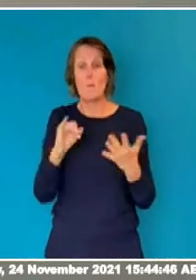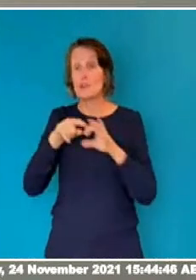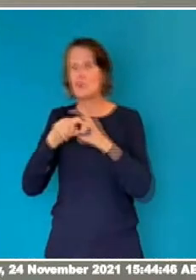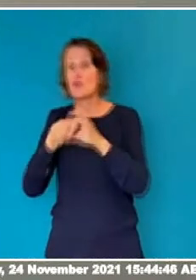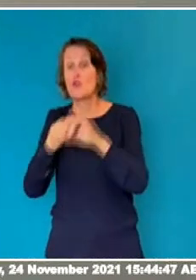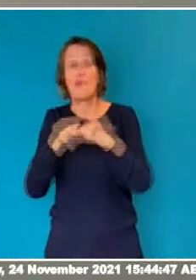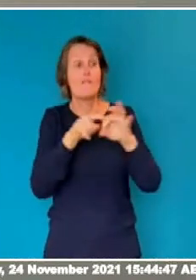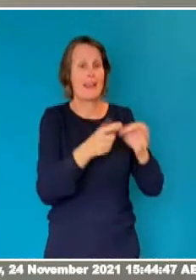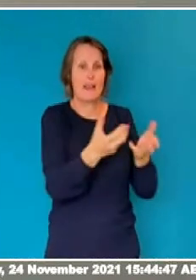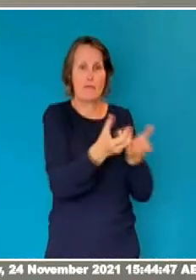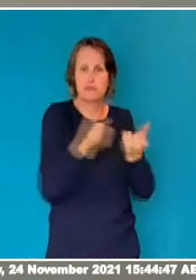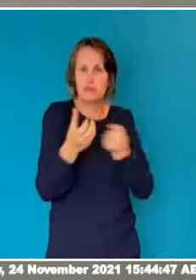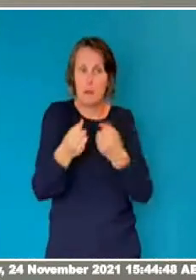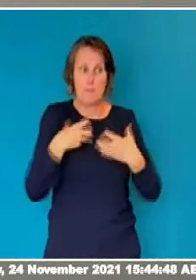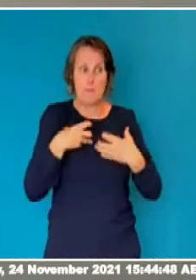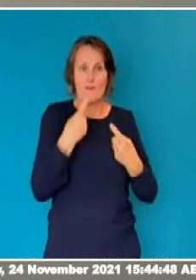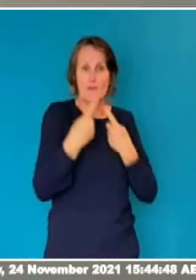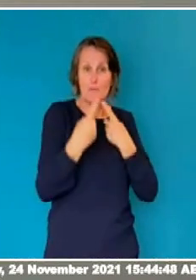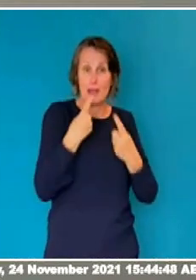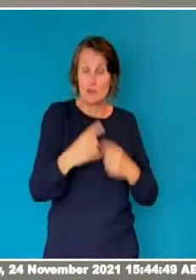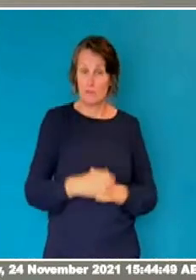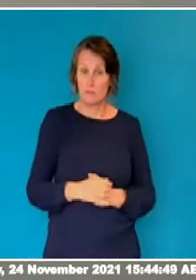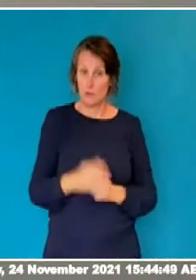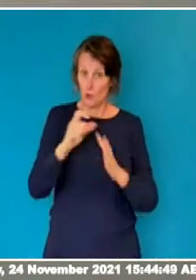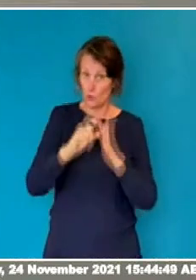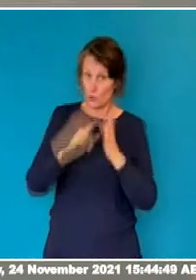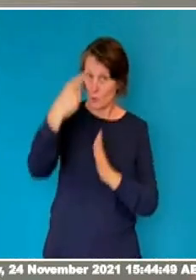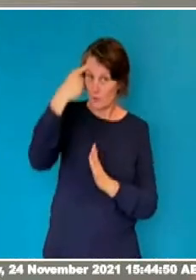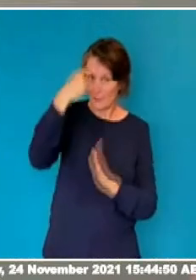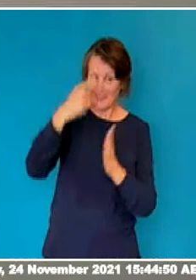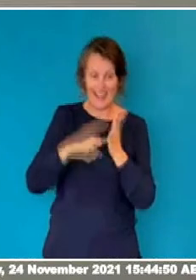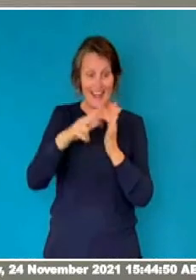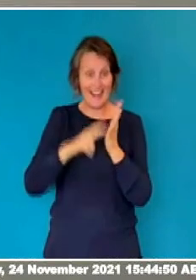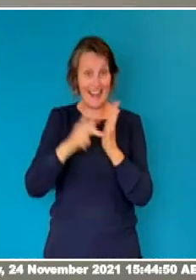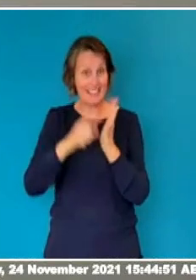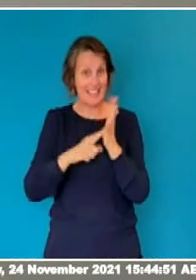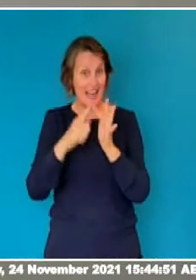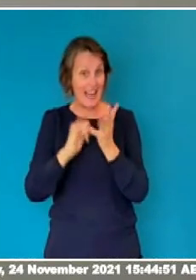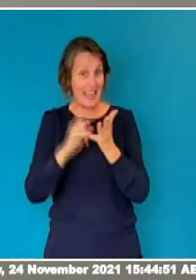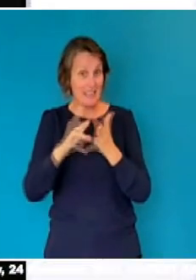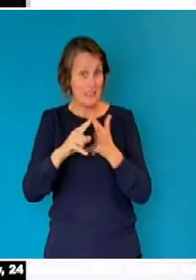Do you have reason to believe that Lendlease's number is in fact higher than the